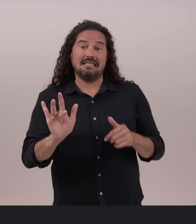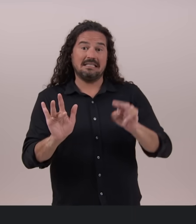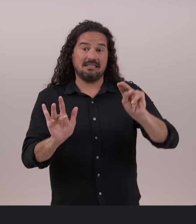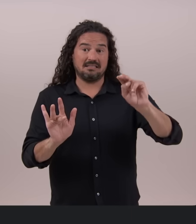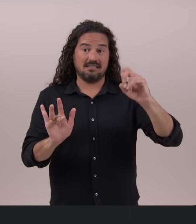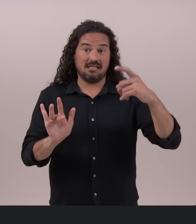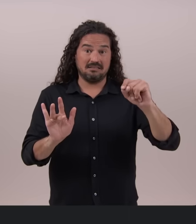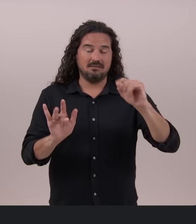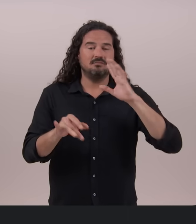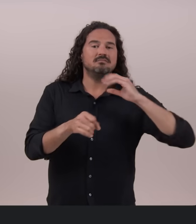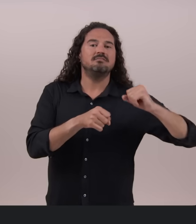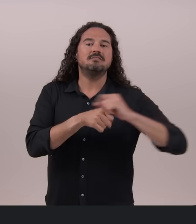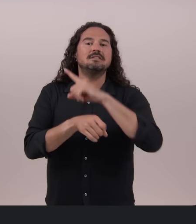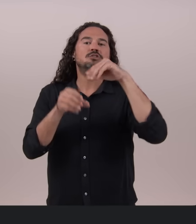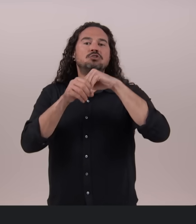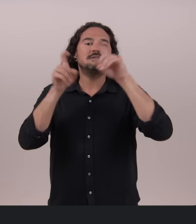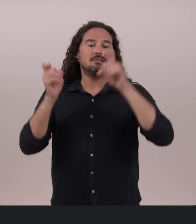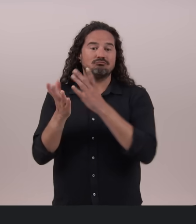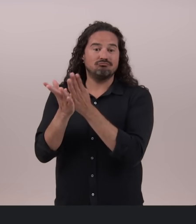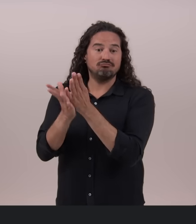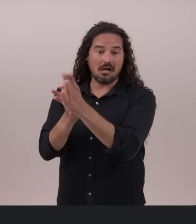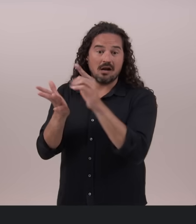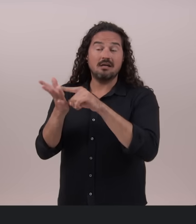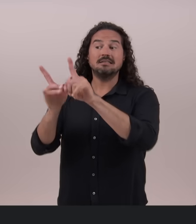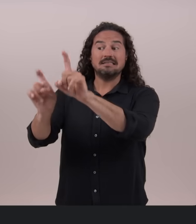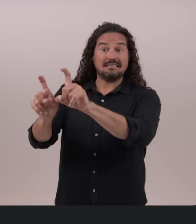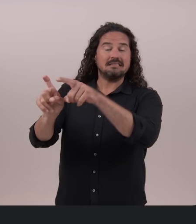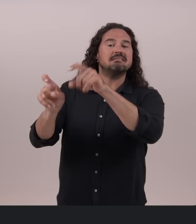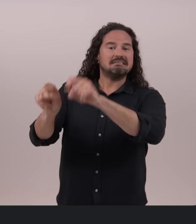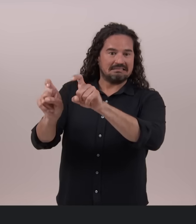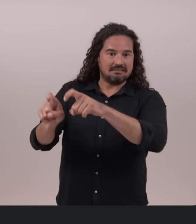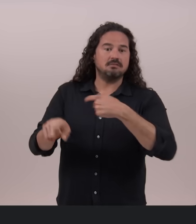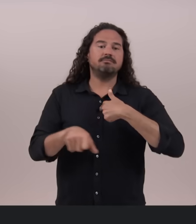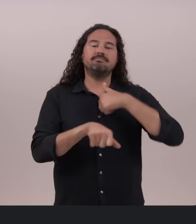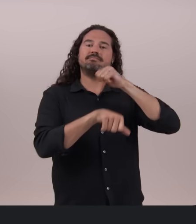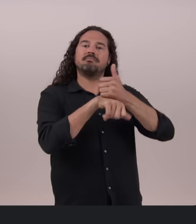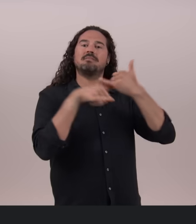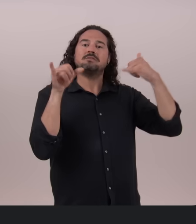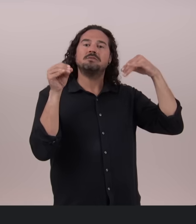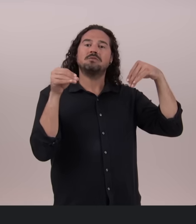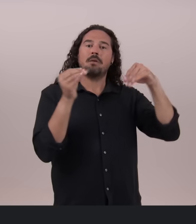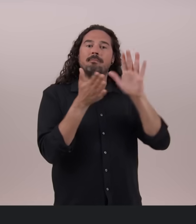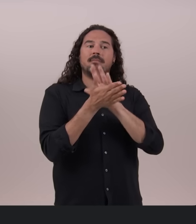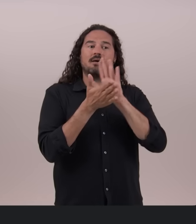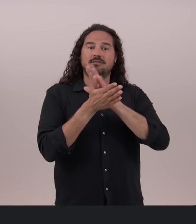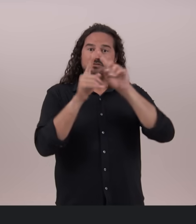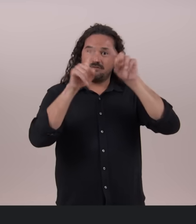So testers can test while I get the Play Store page ready. Okay. Now one last thing.